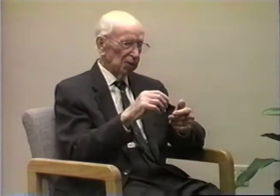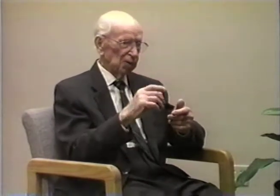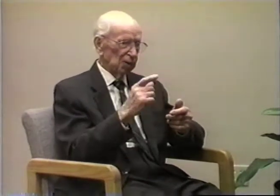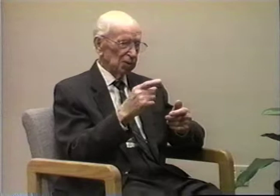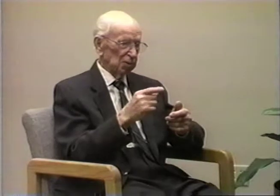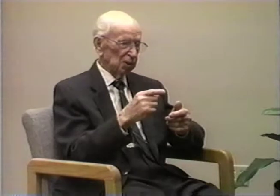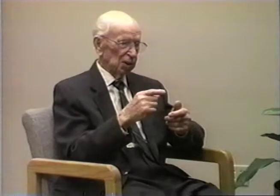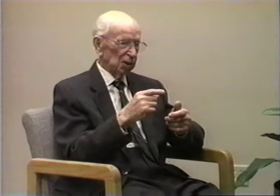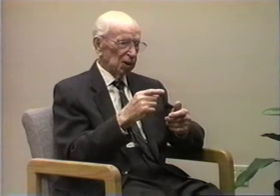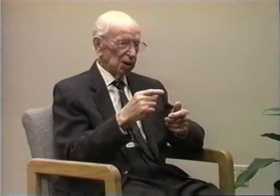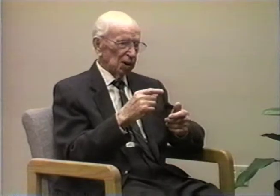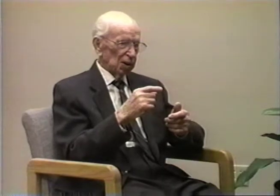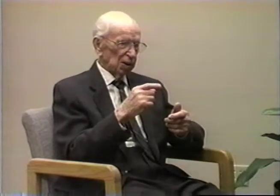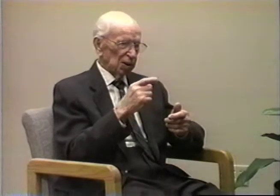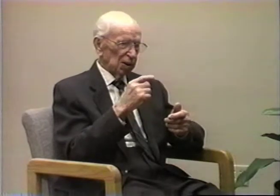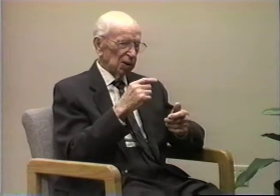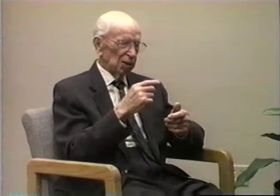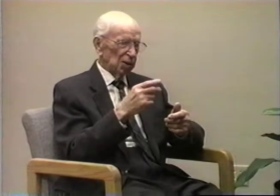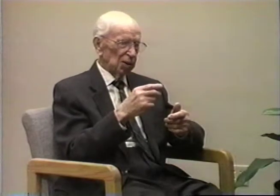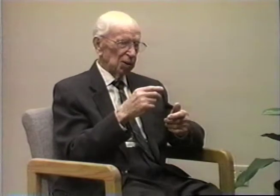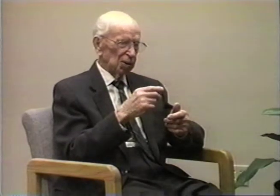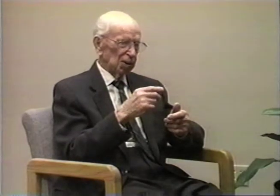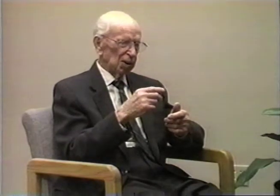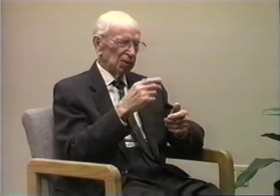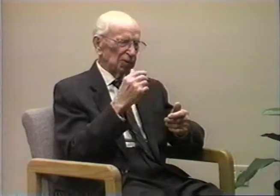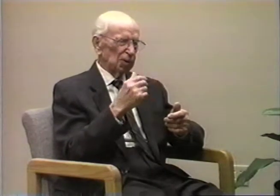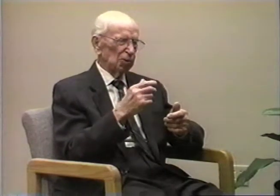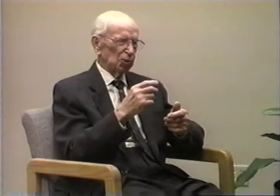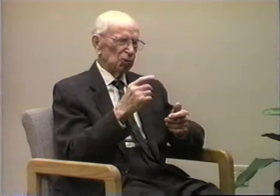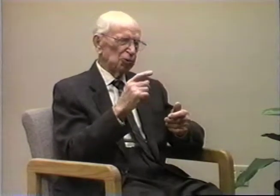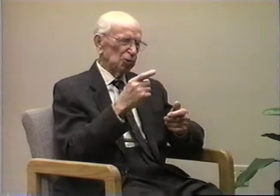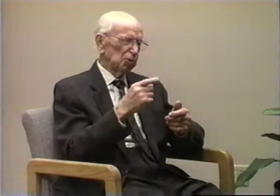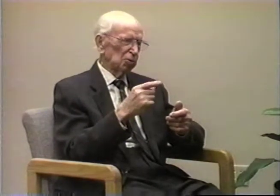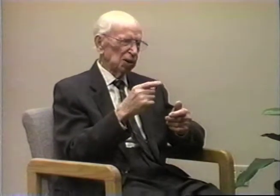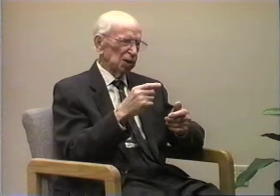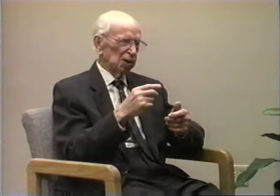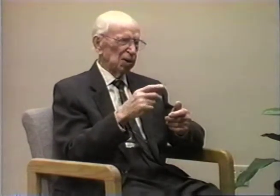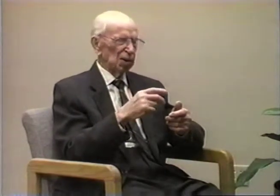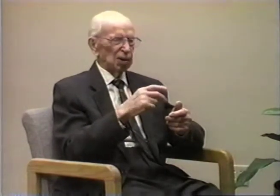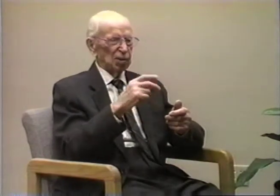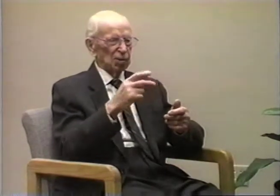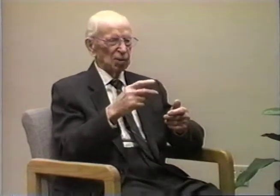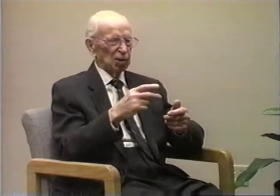Then a fourth member was added, who happened to be Deaf.